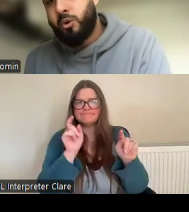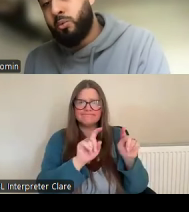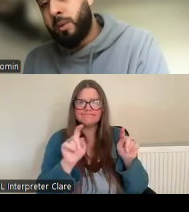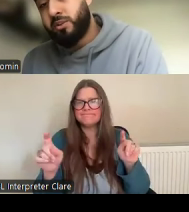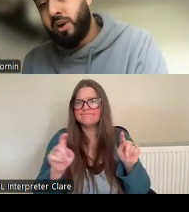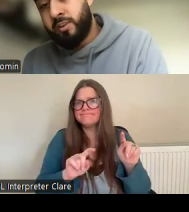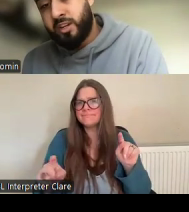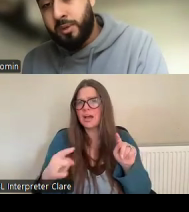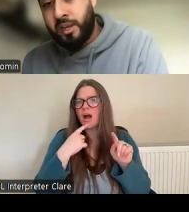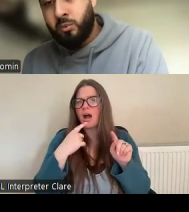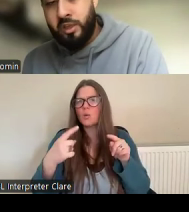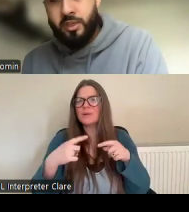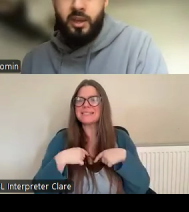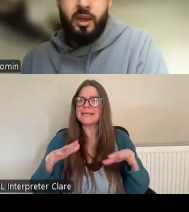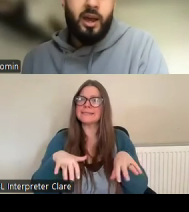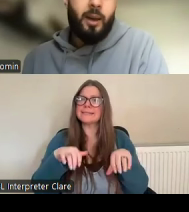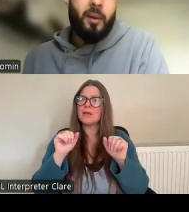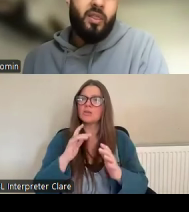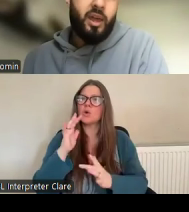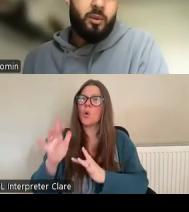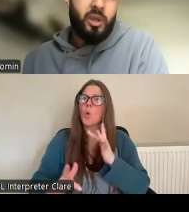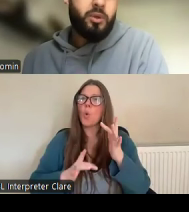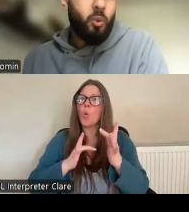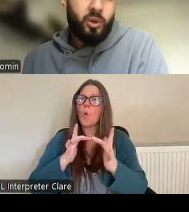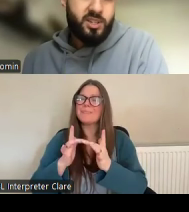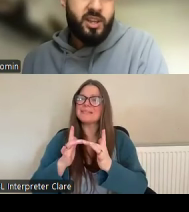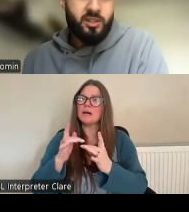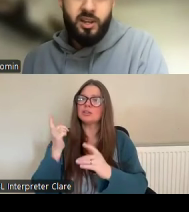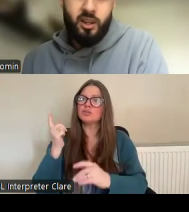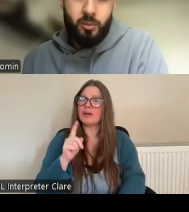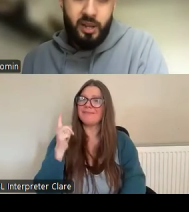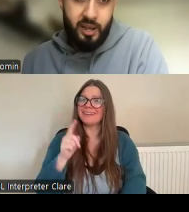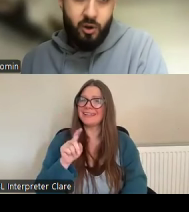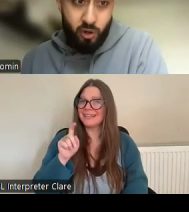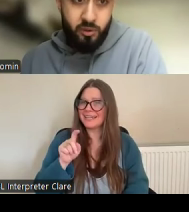with website traffic to begin with and then maybe go into sales a little bit later on.